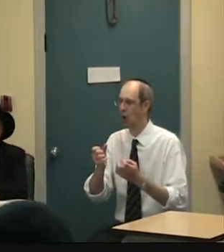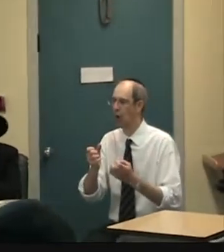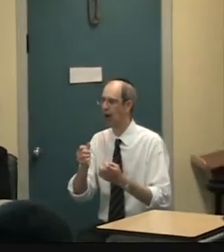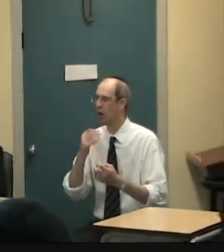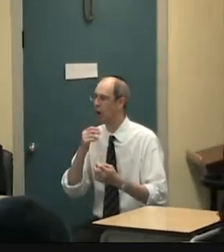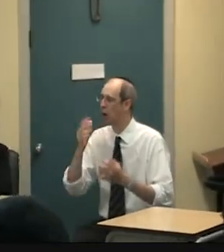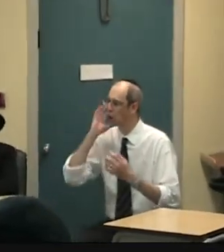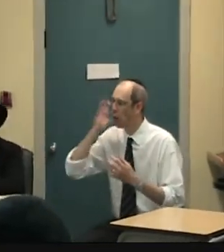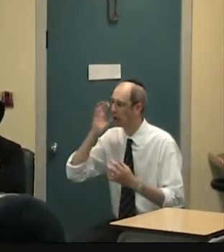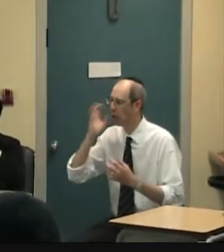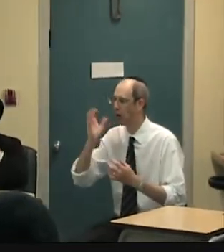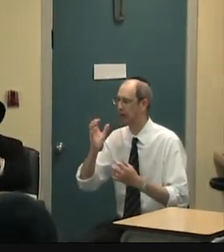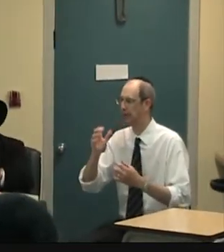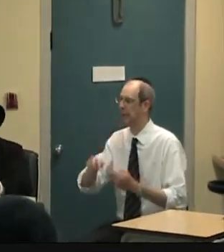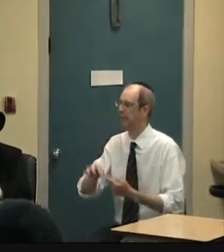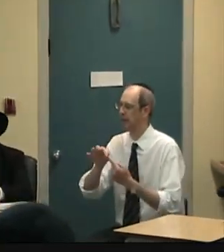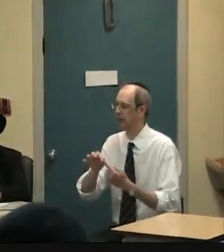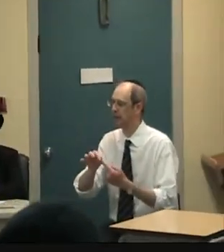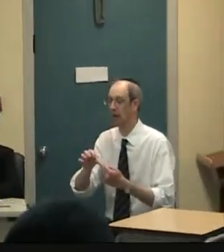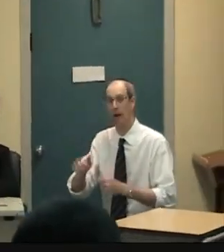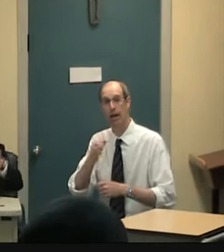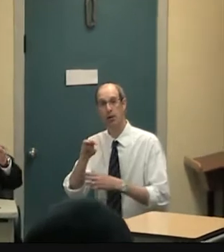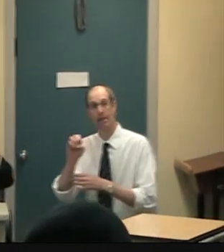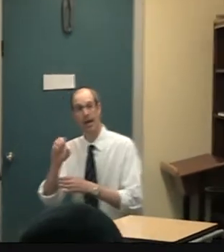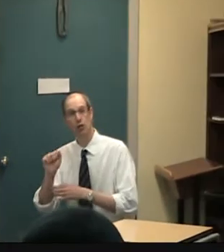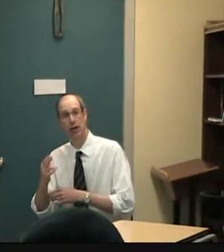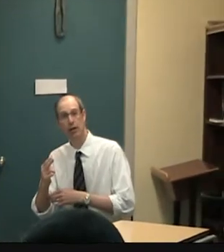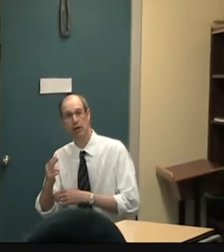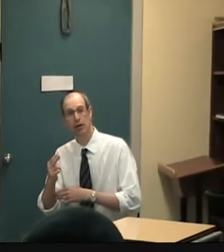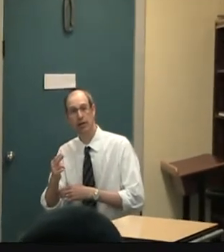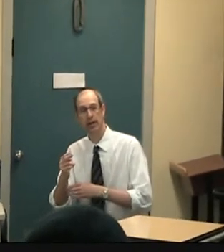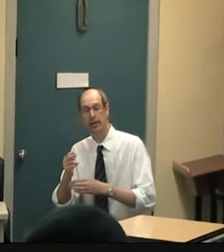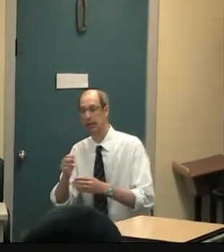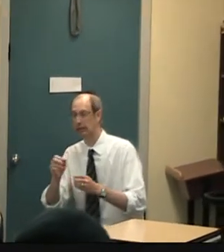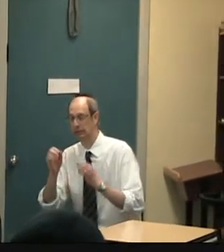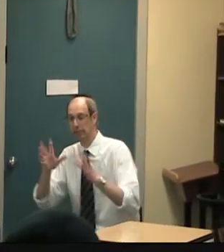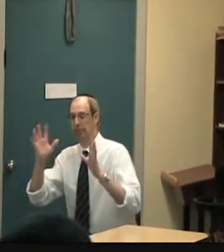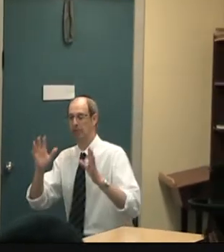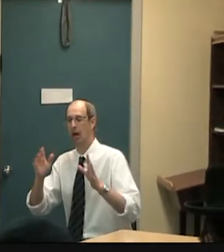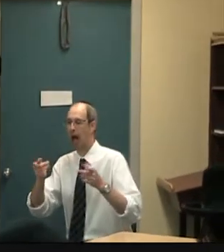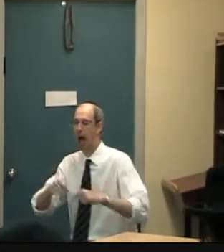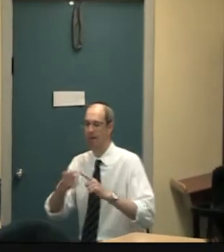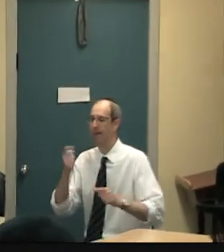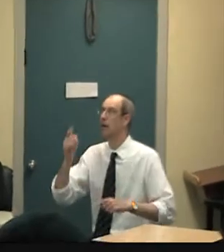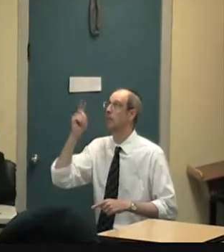tell me boys is there another message that tells you about another nice that if others powerful made the crowd at my favorite